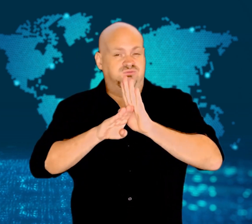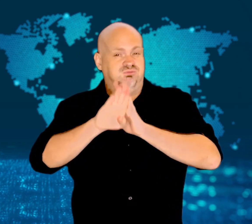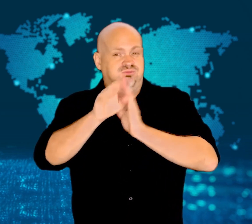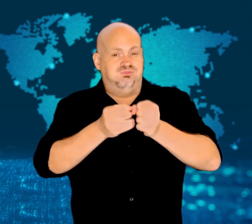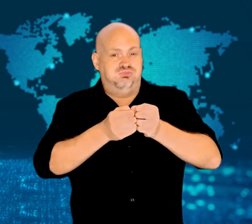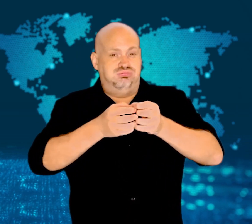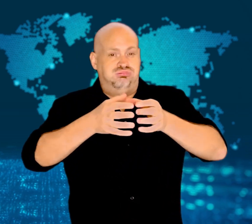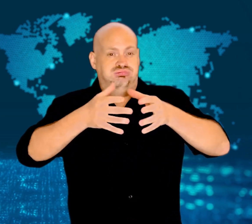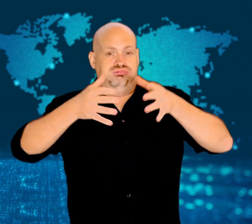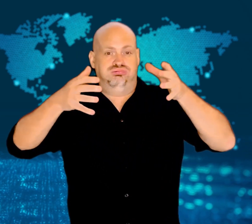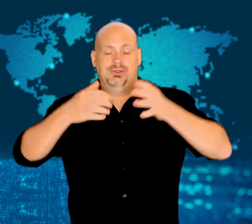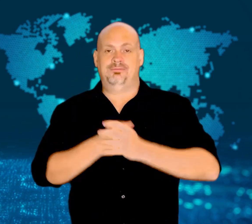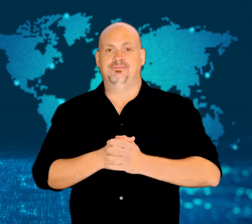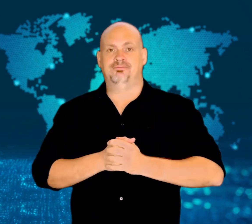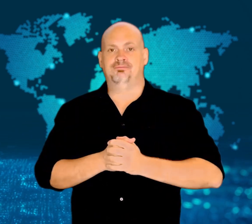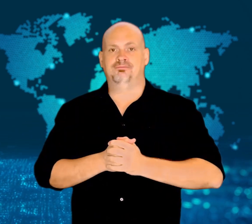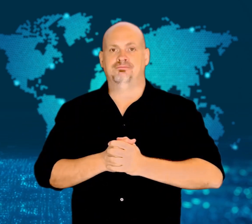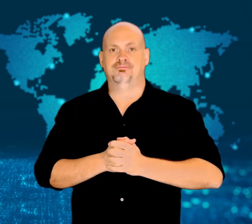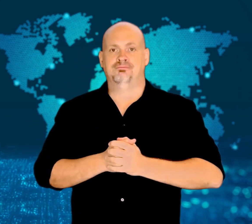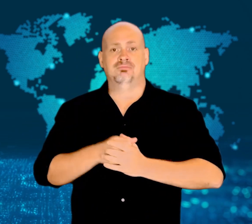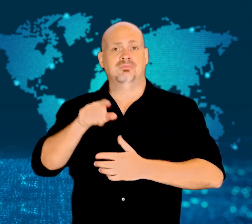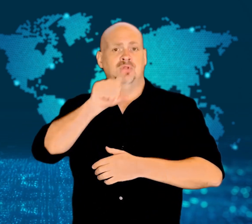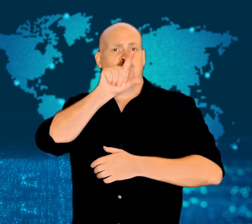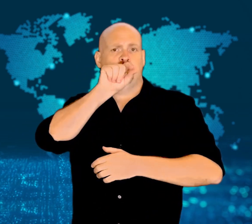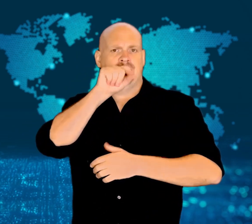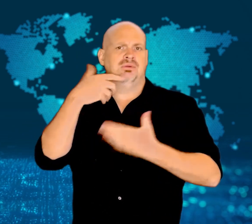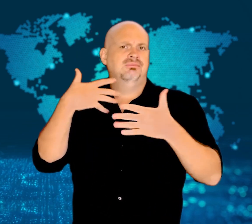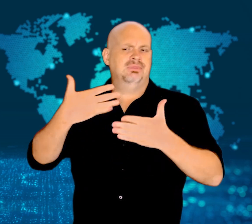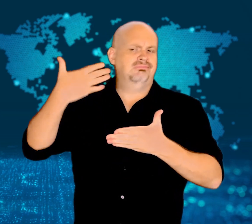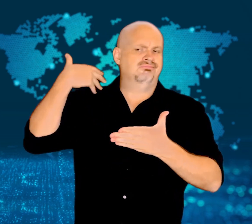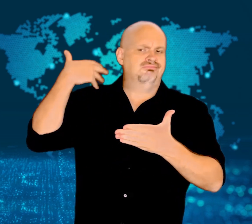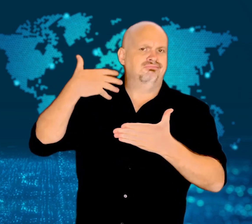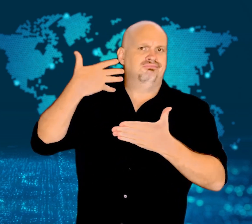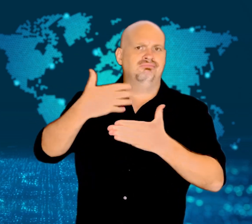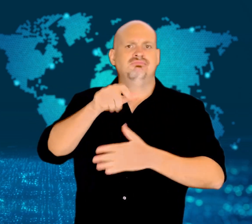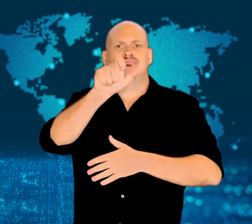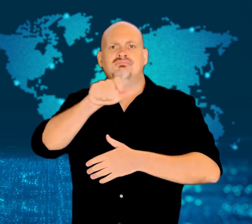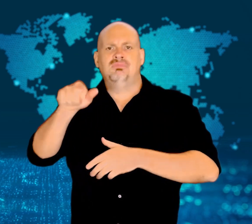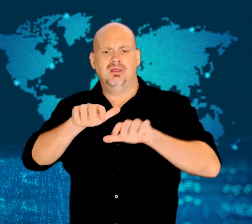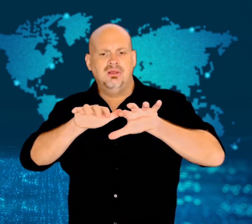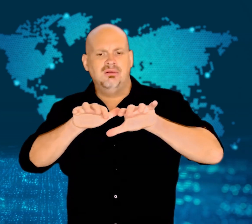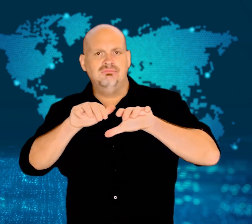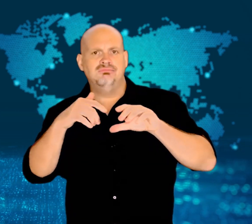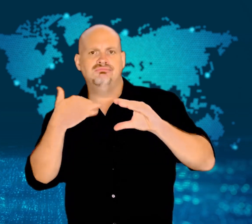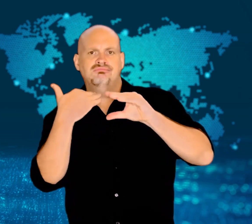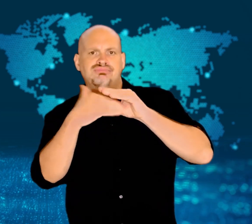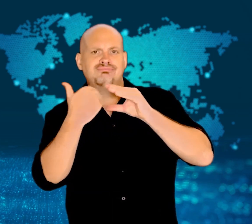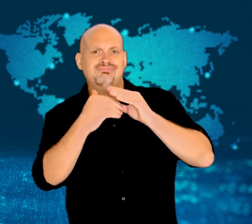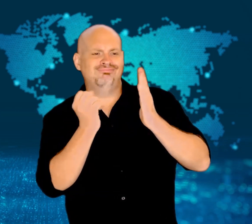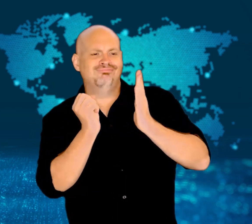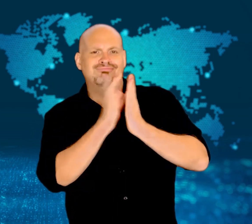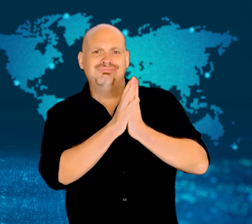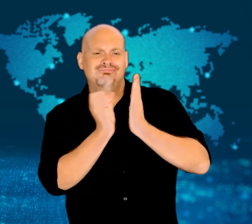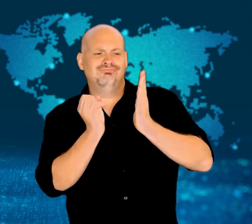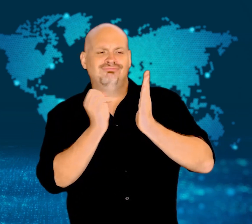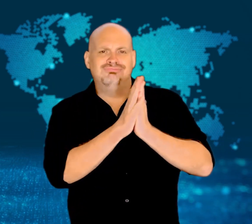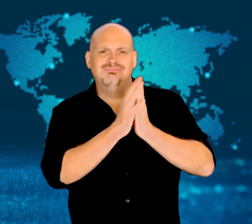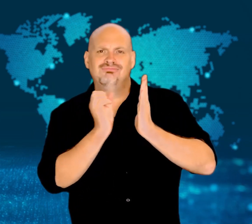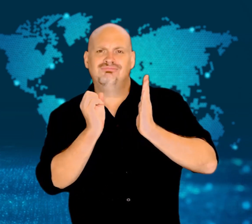the company's value.